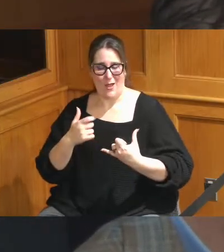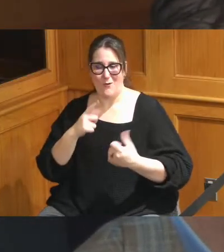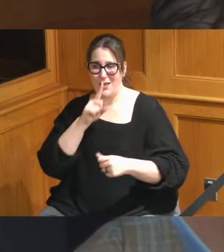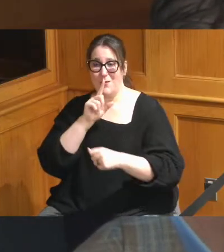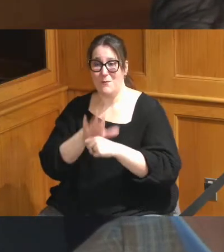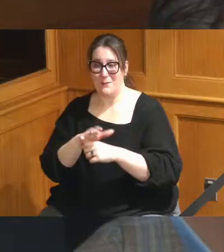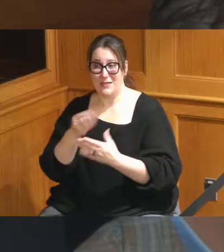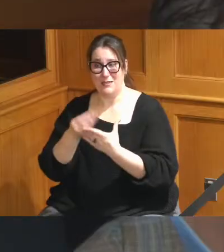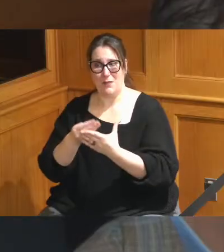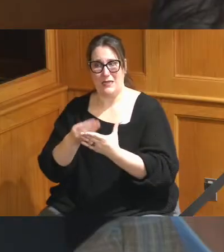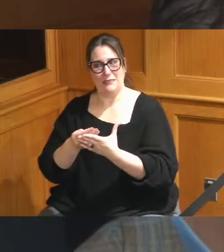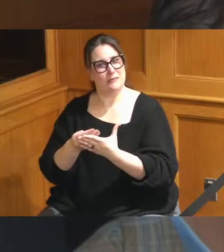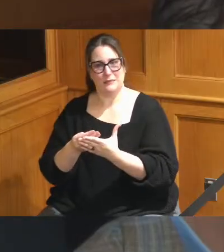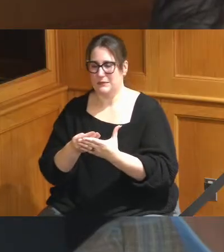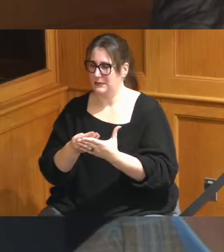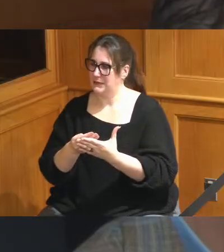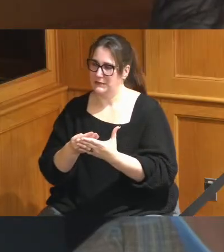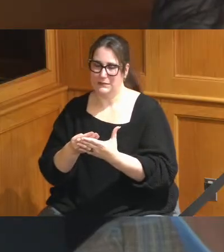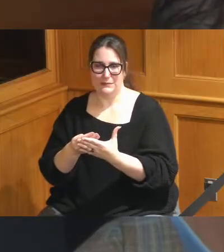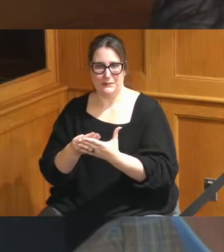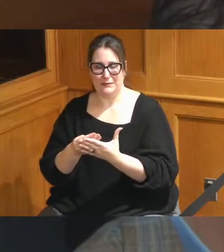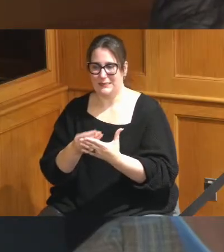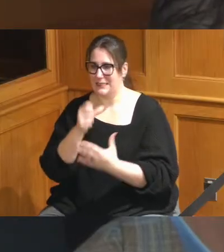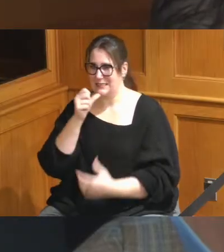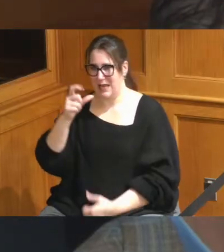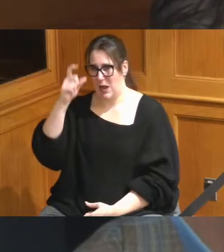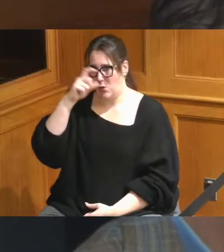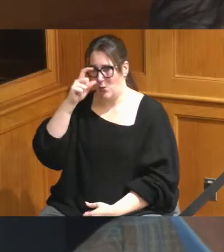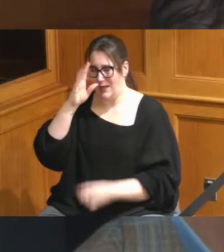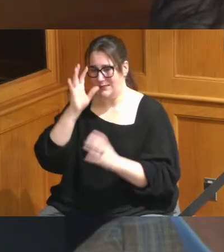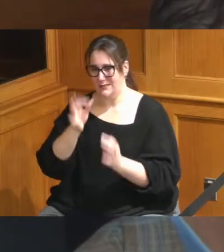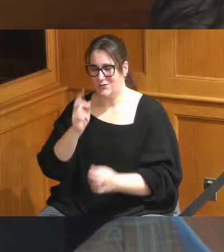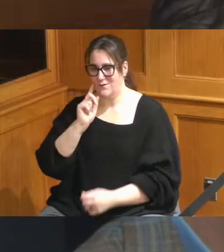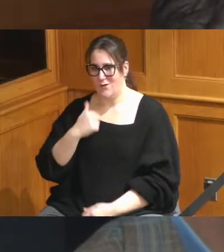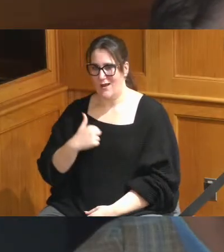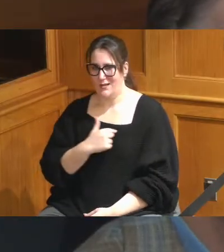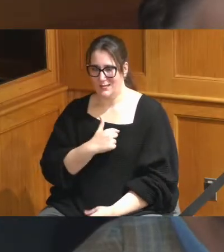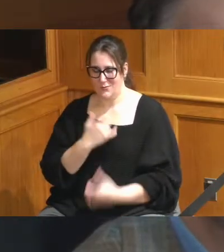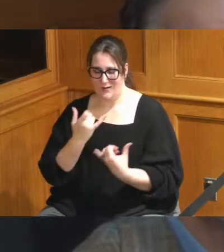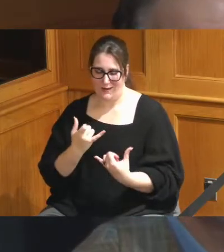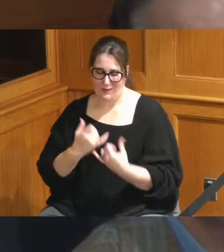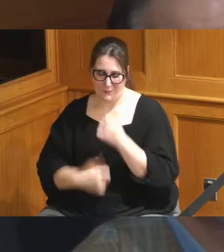money, I don't think would be a wise decision for us at this particular time. Thank you.